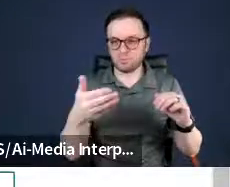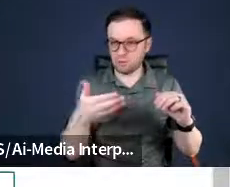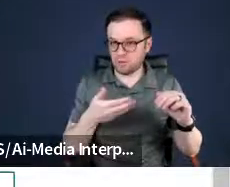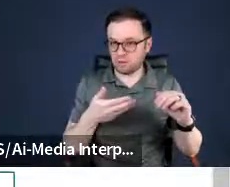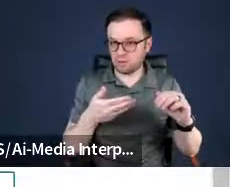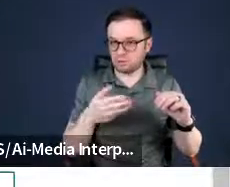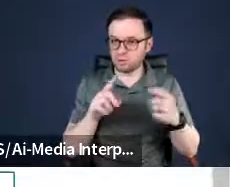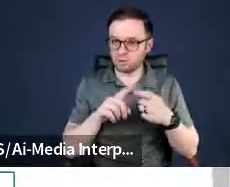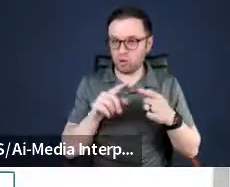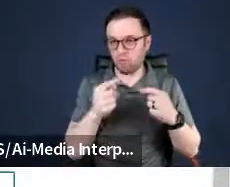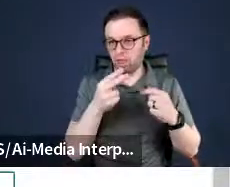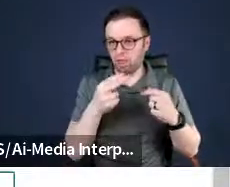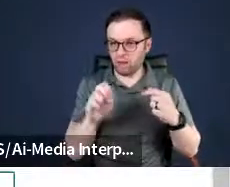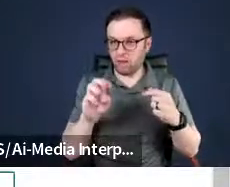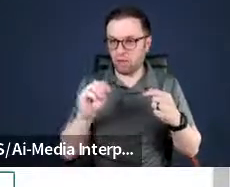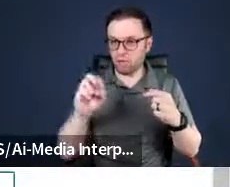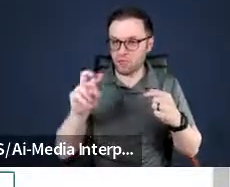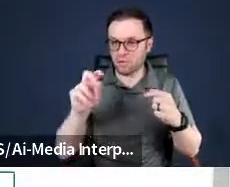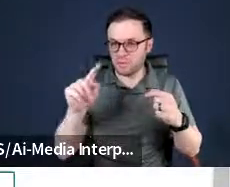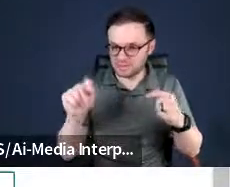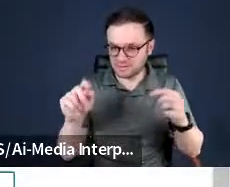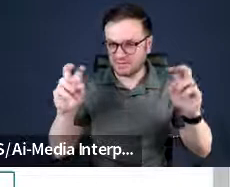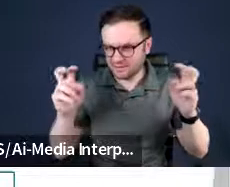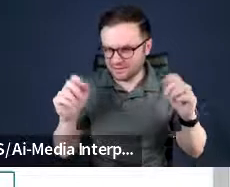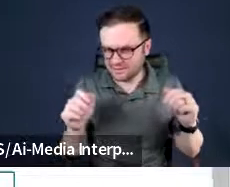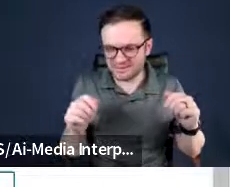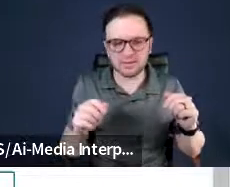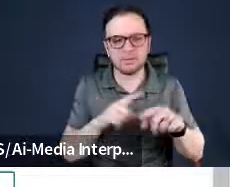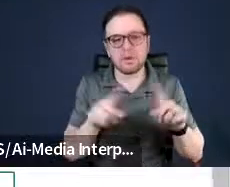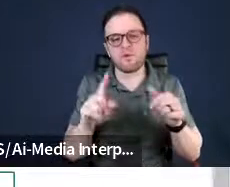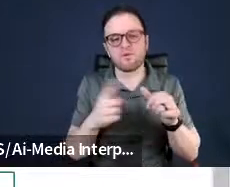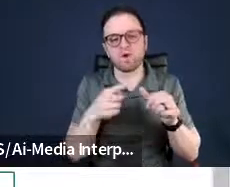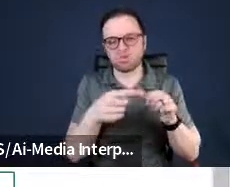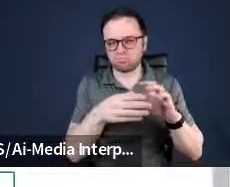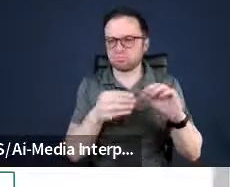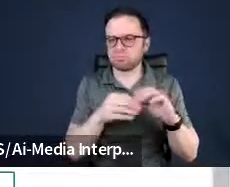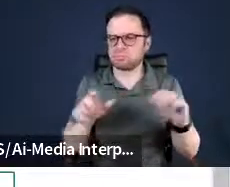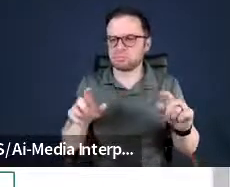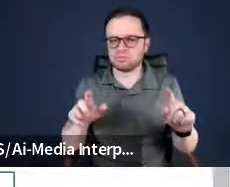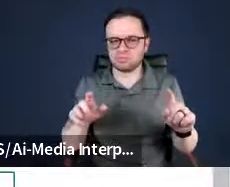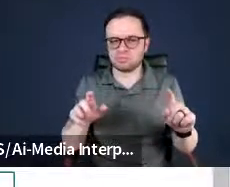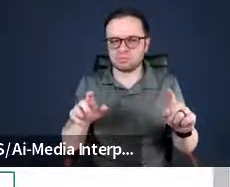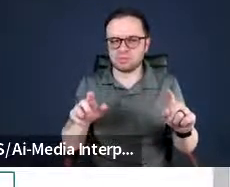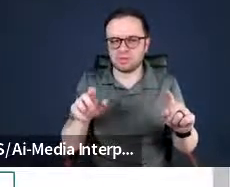So as you see, our focus is back at the top of the page where it says welcome to the movement